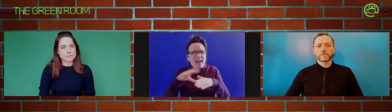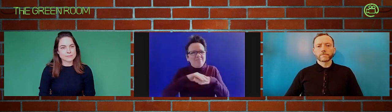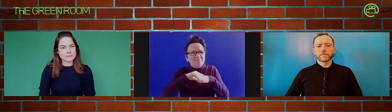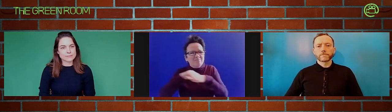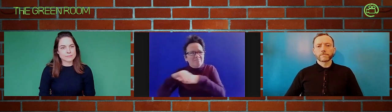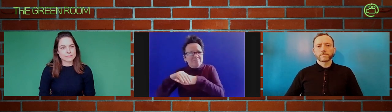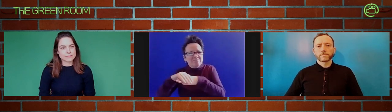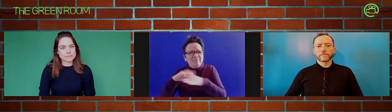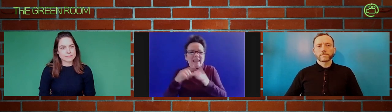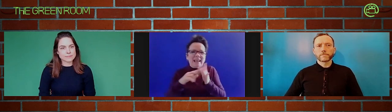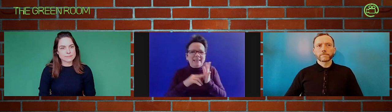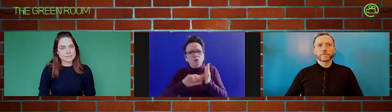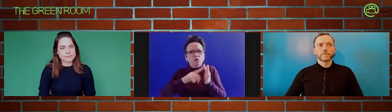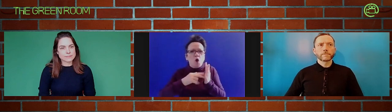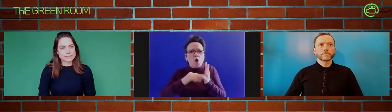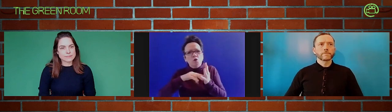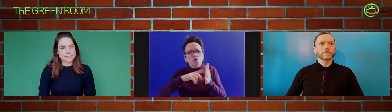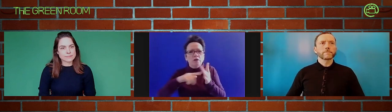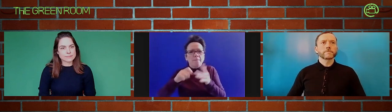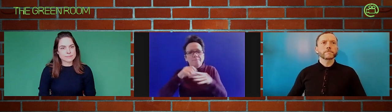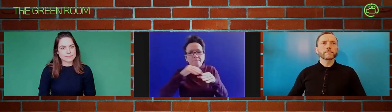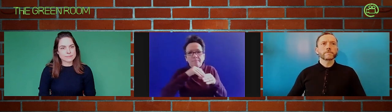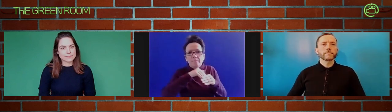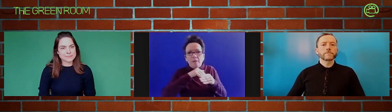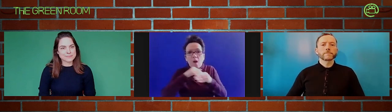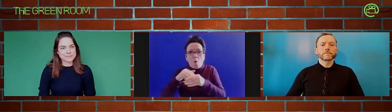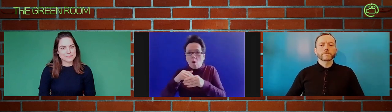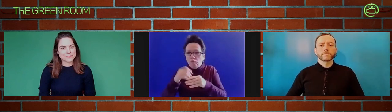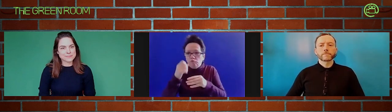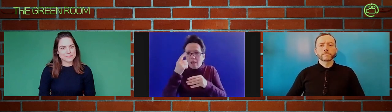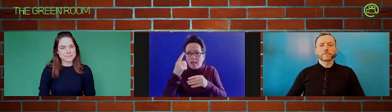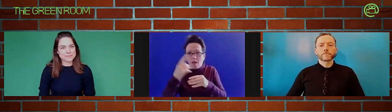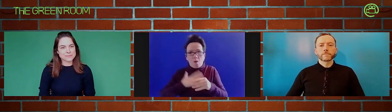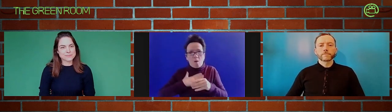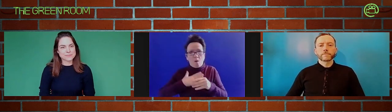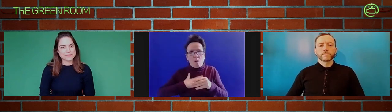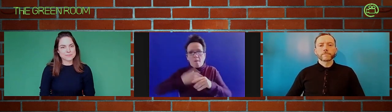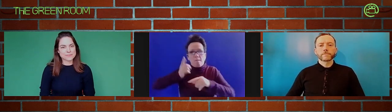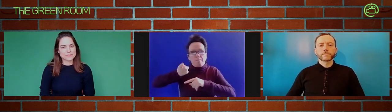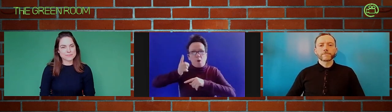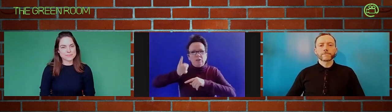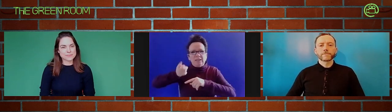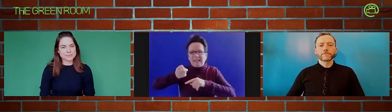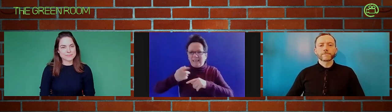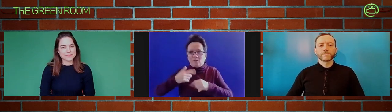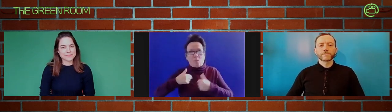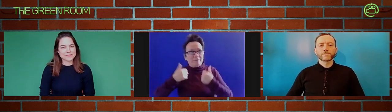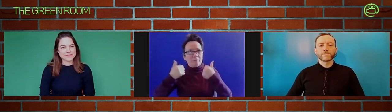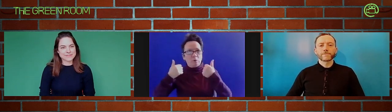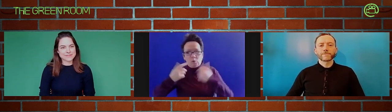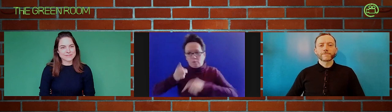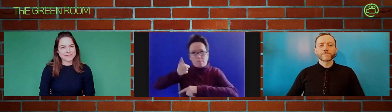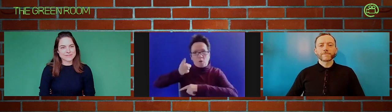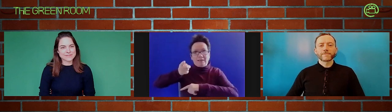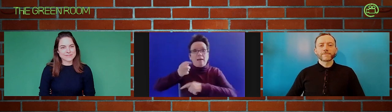then I realized I was quite good at bossing people around so I was put as a stage manager for a bit